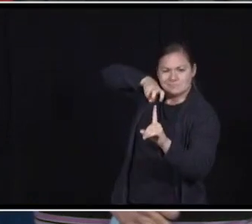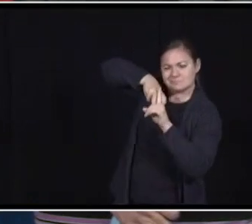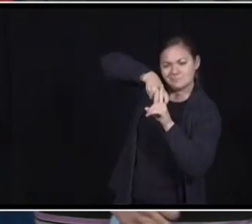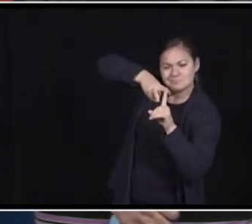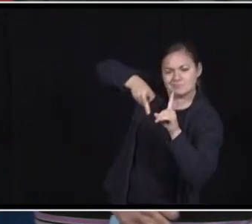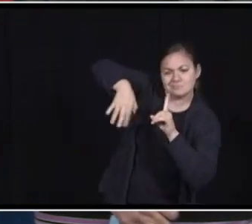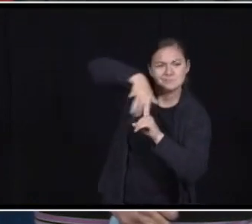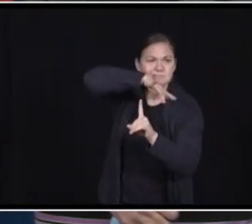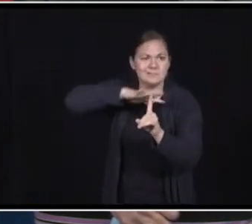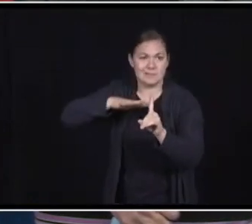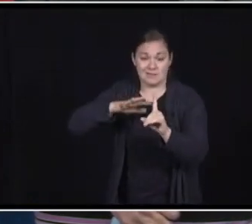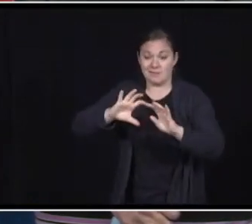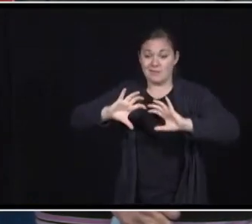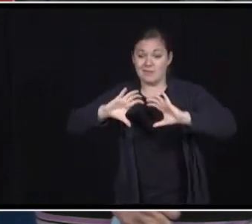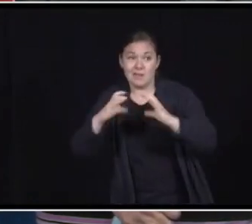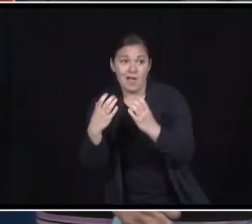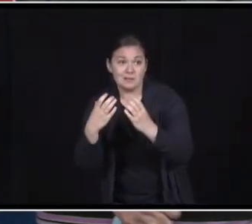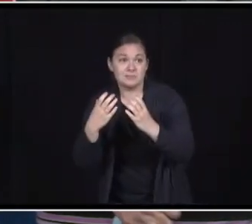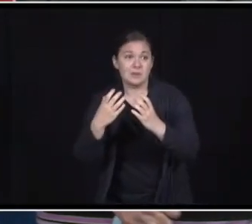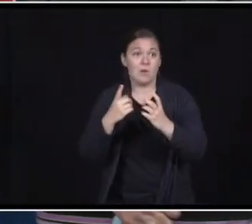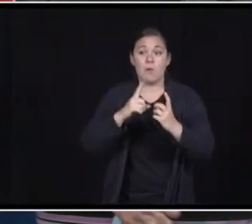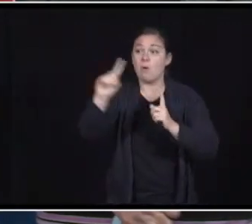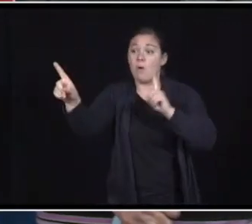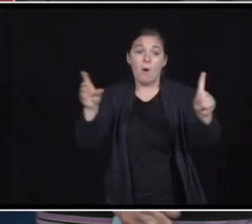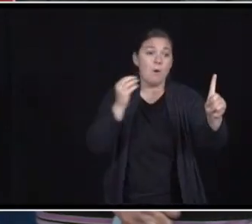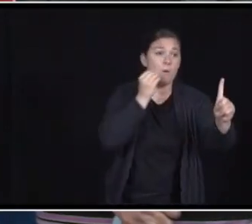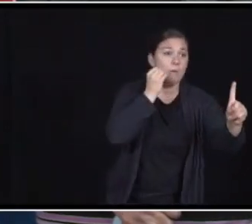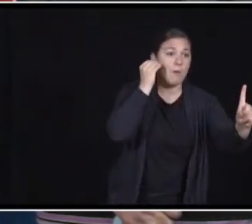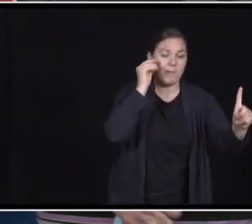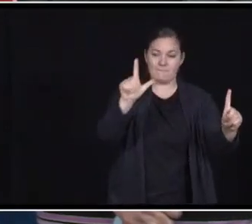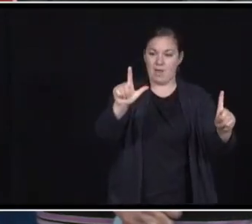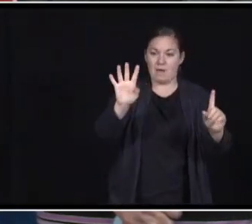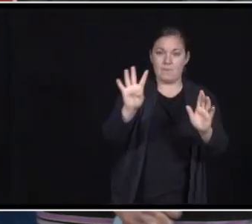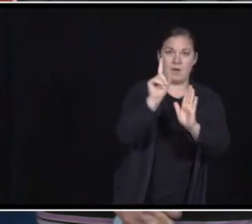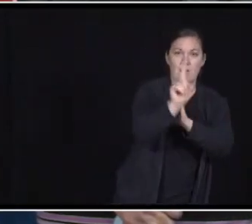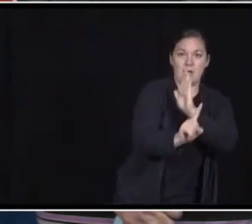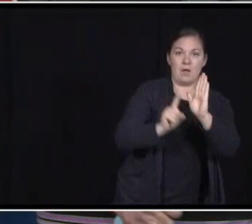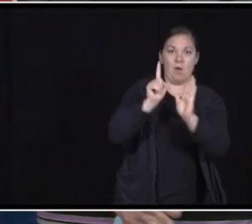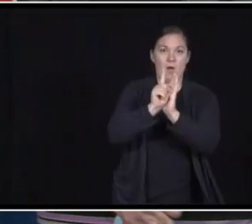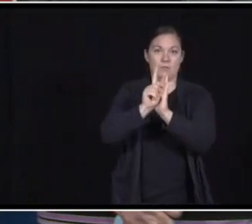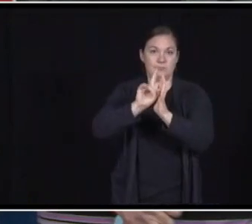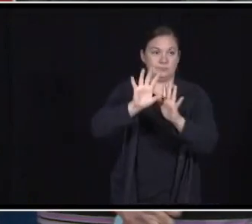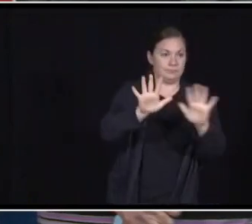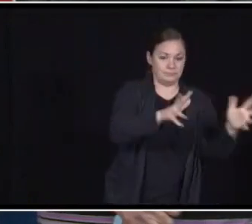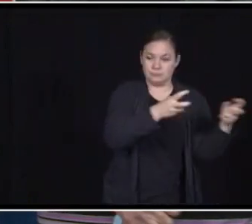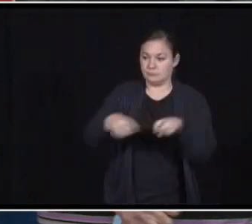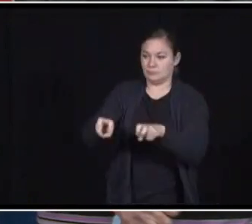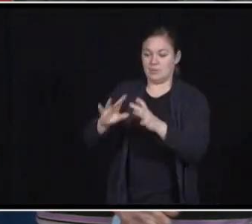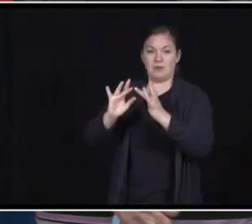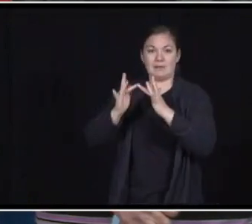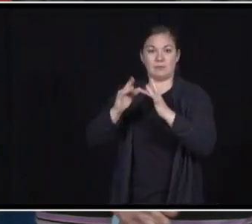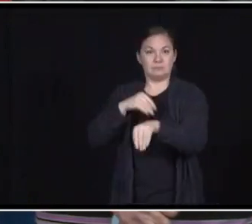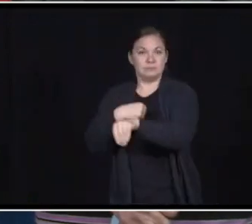purchased to enable remote or online learning. Our second aim is to respond rapidly and decisively when cases emerge.